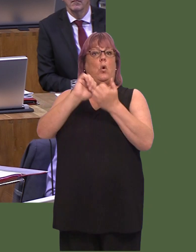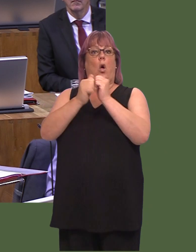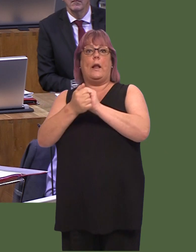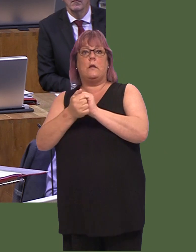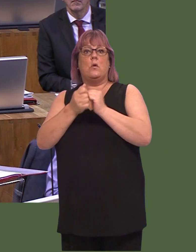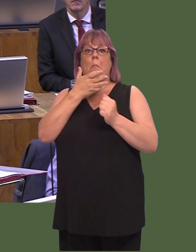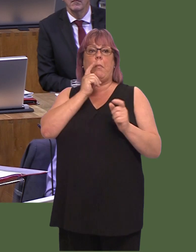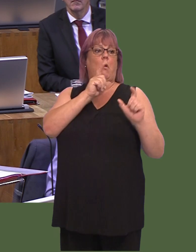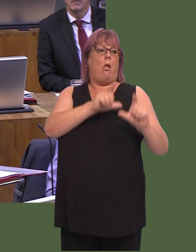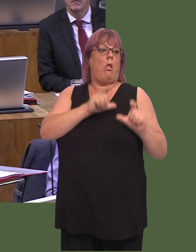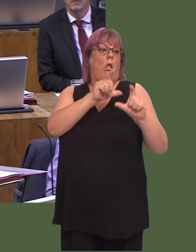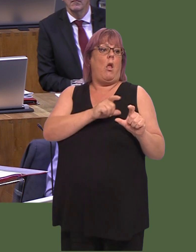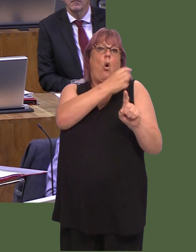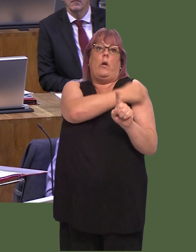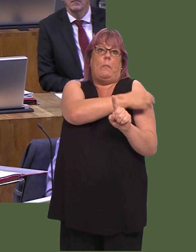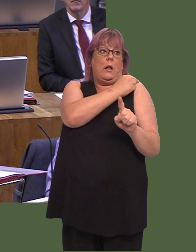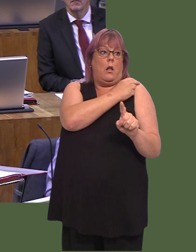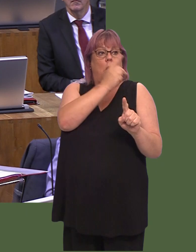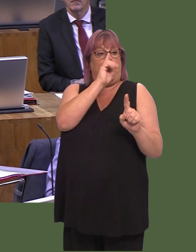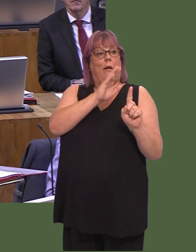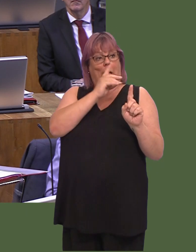that there are fewer people who are delayed in hospitalówe're seeing delayed transfers